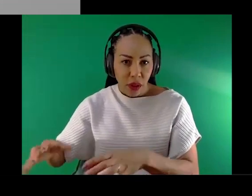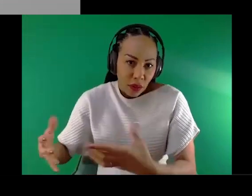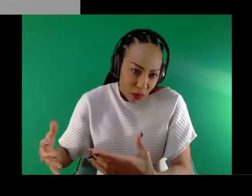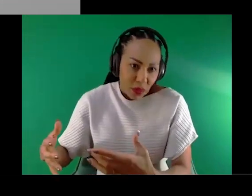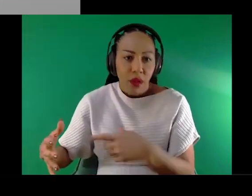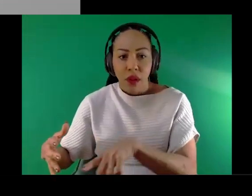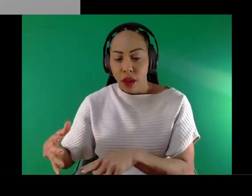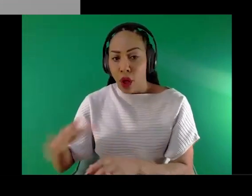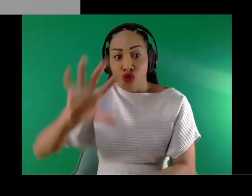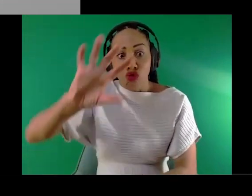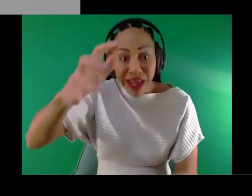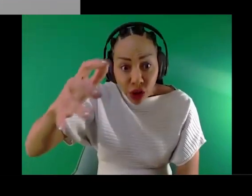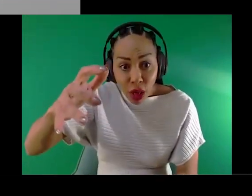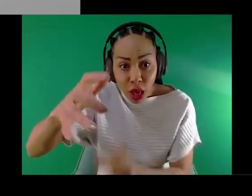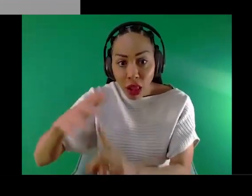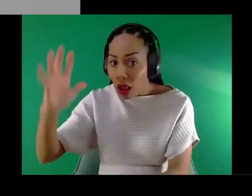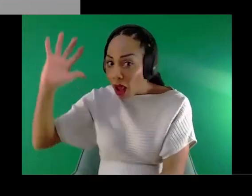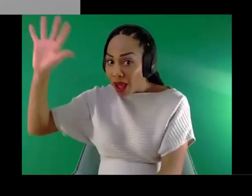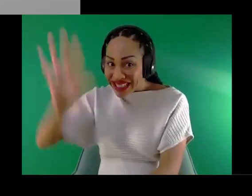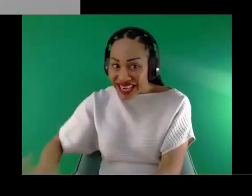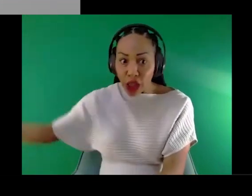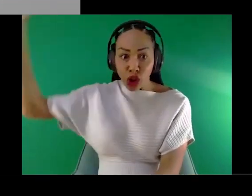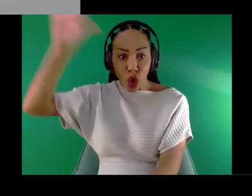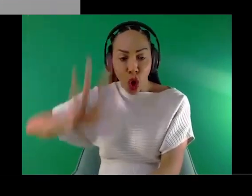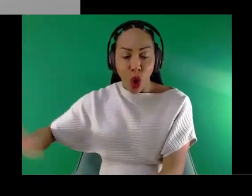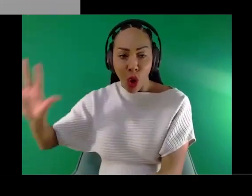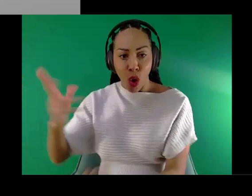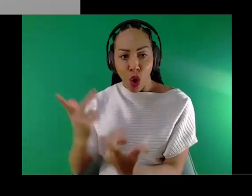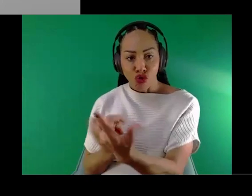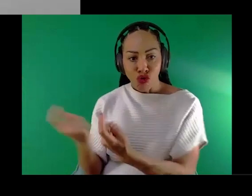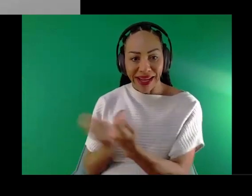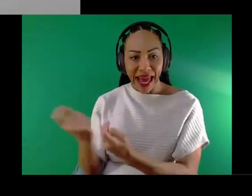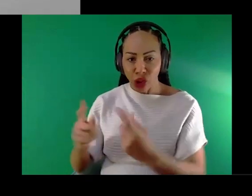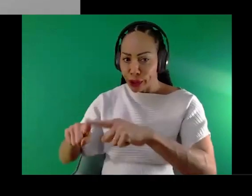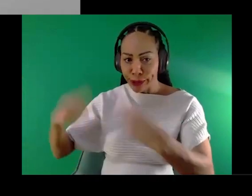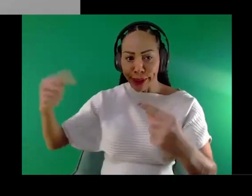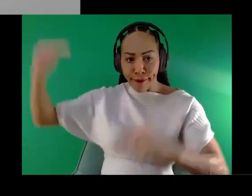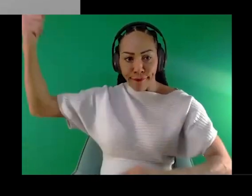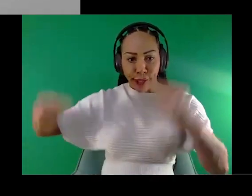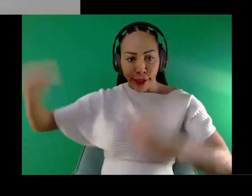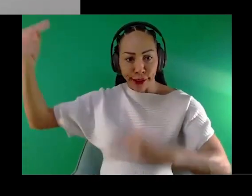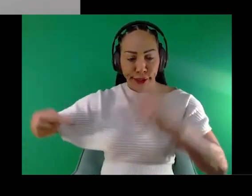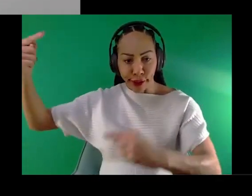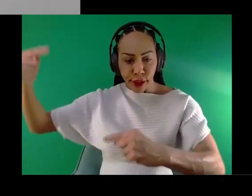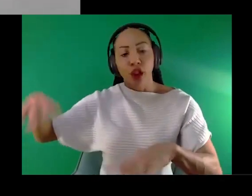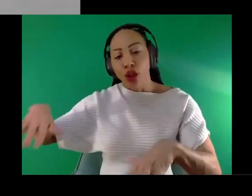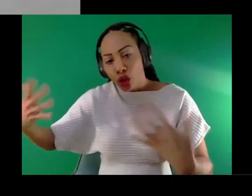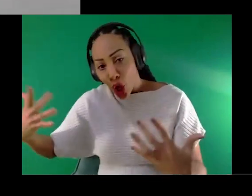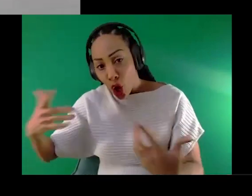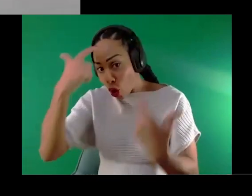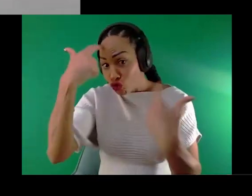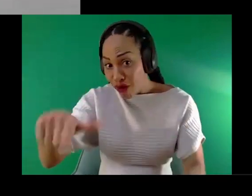Regional legislative and Regulatory authorities the residencies constitute a significant ground